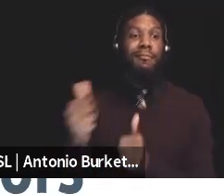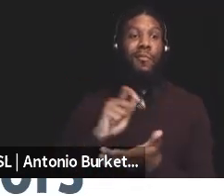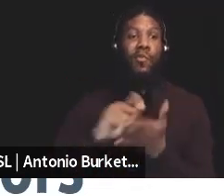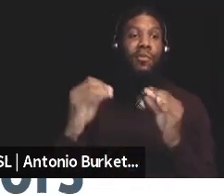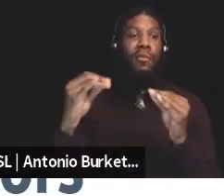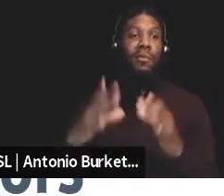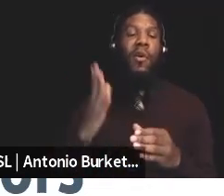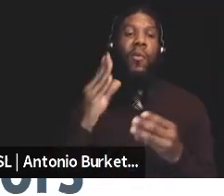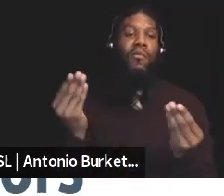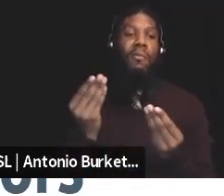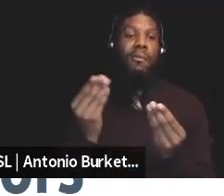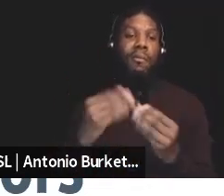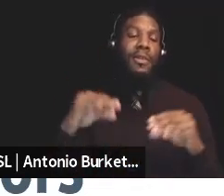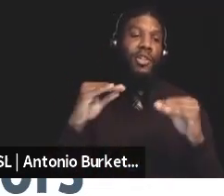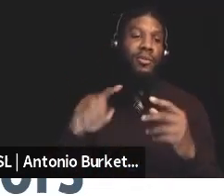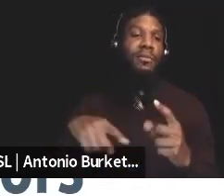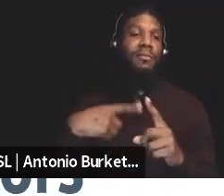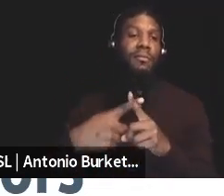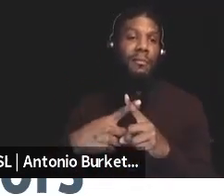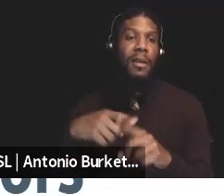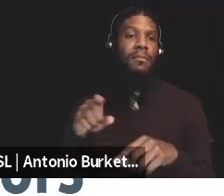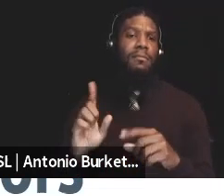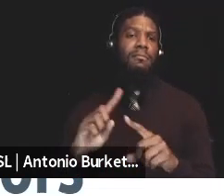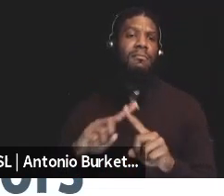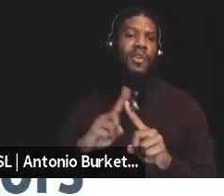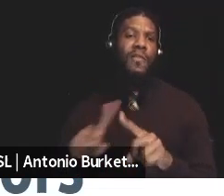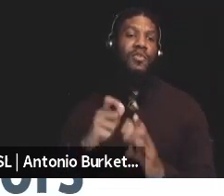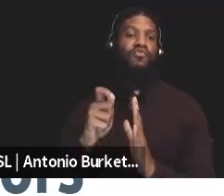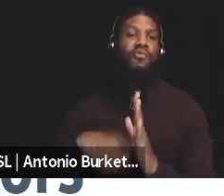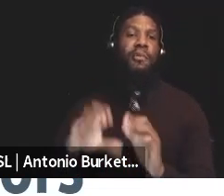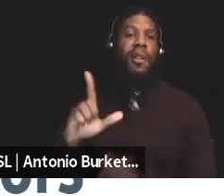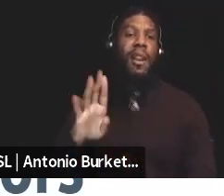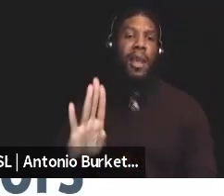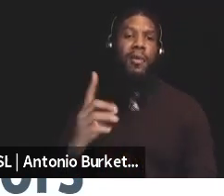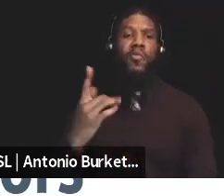and pedagogy chats. And those are done often in collaboration with another writing instructor,